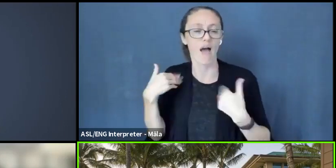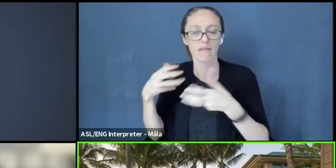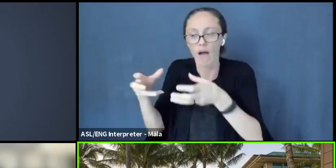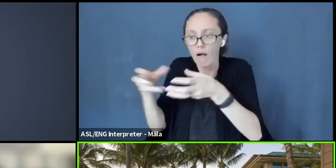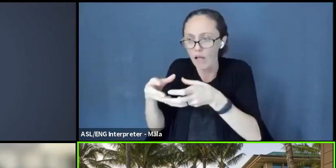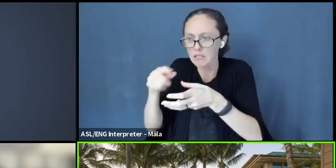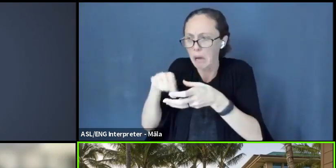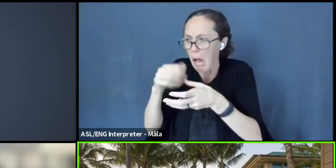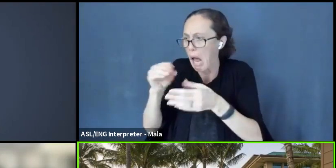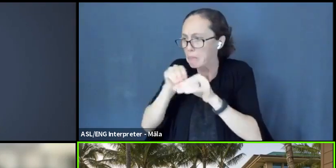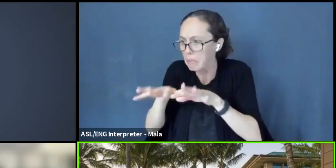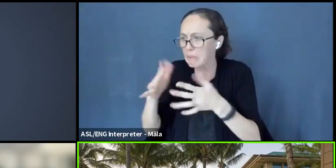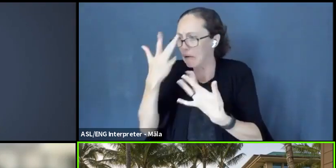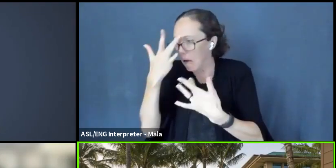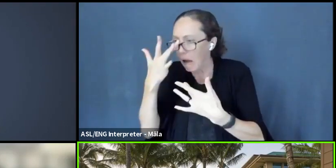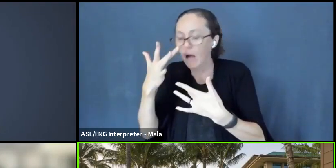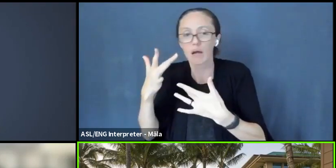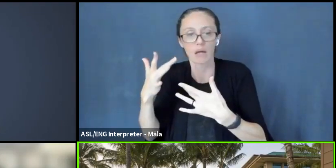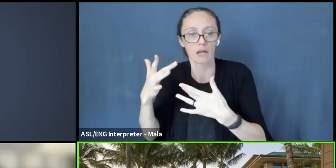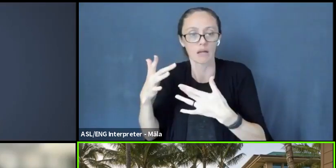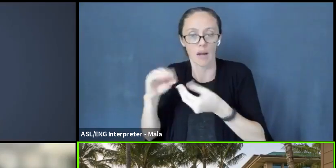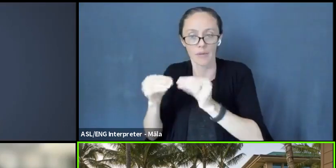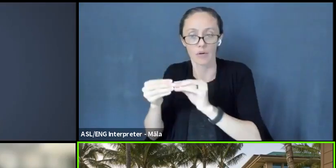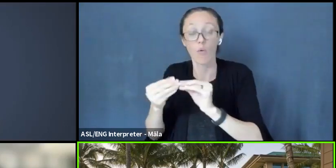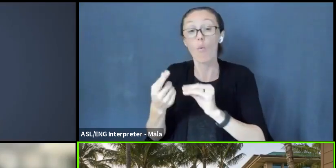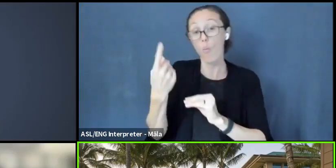of those it was a large wedding.